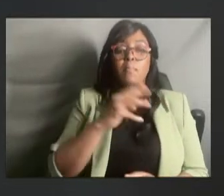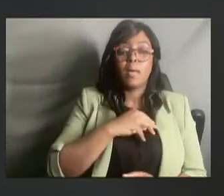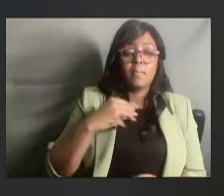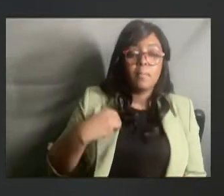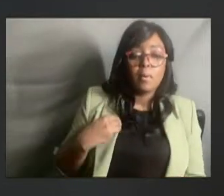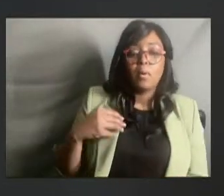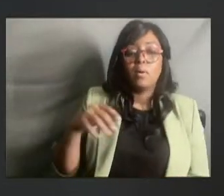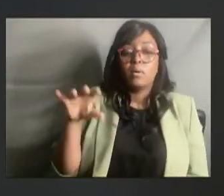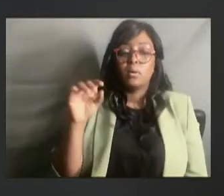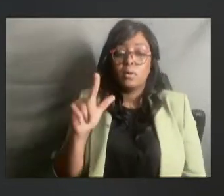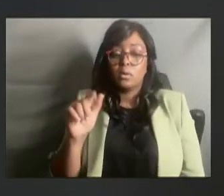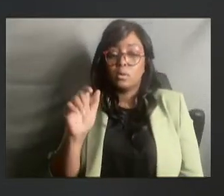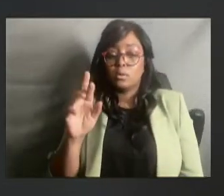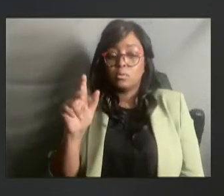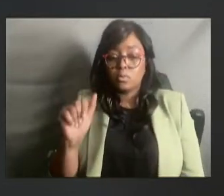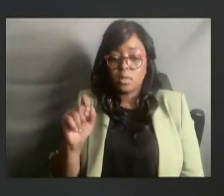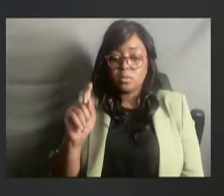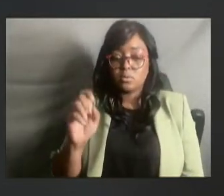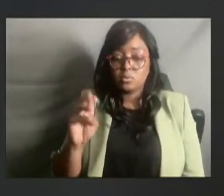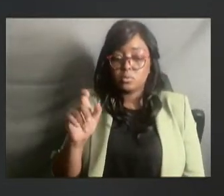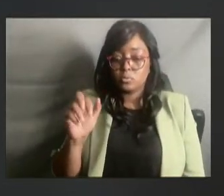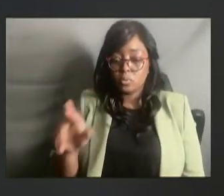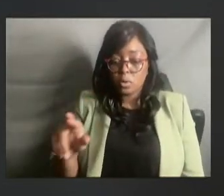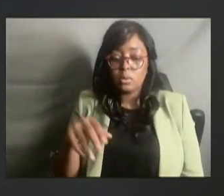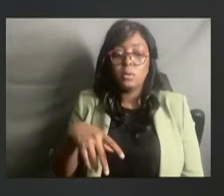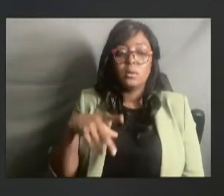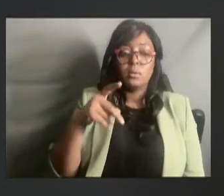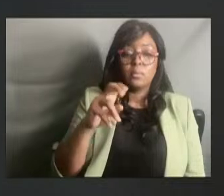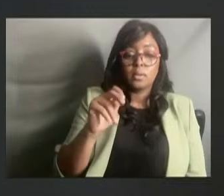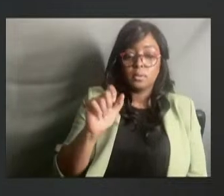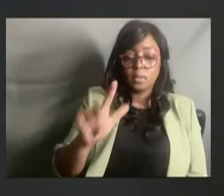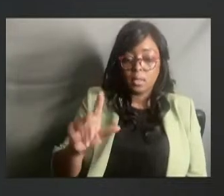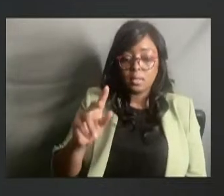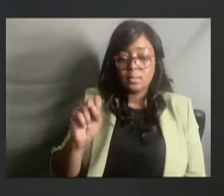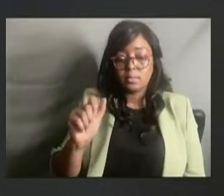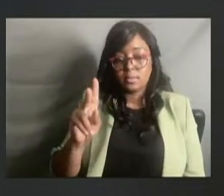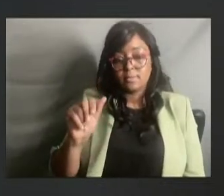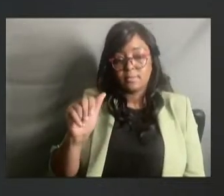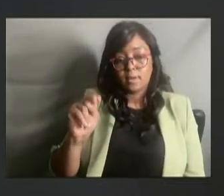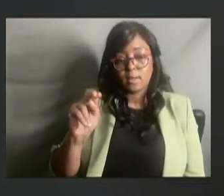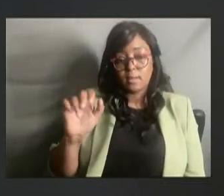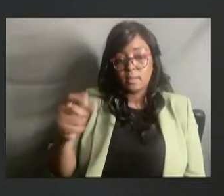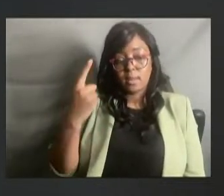everybody. Thank you for my fellow board member, Laura